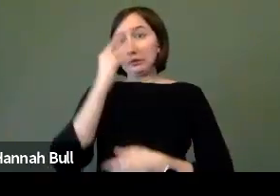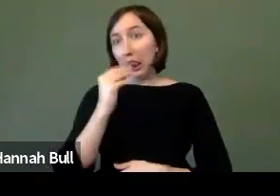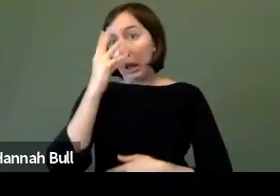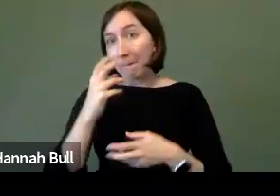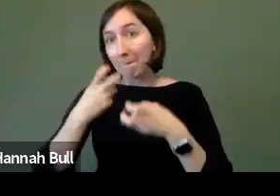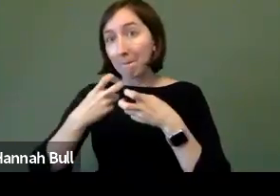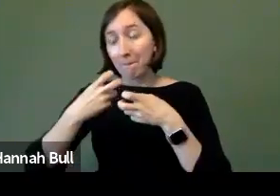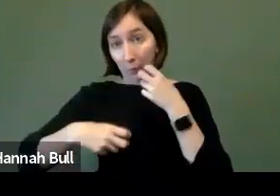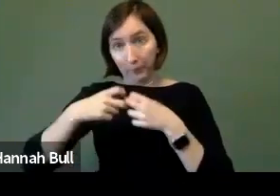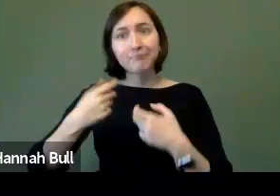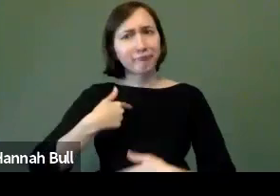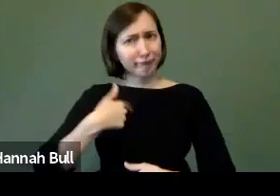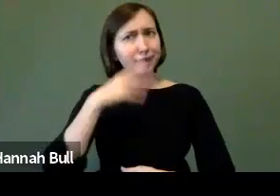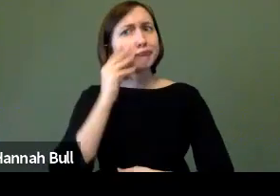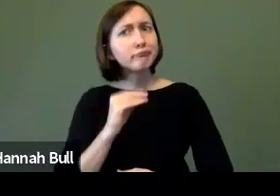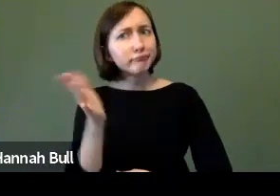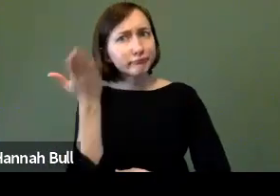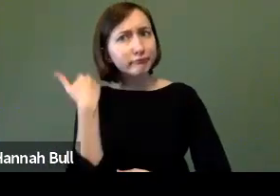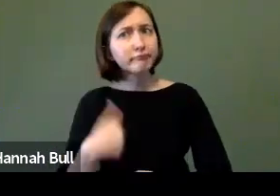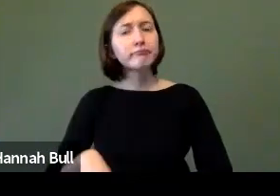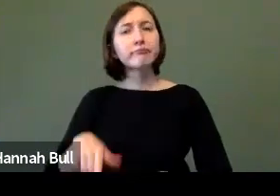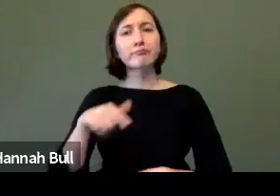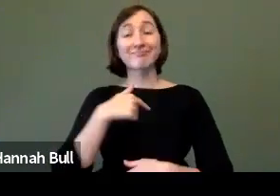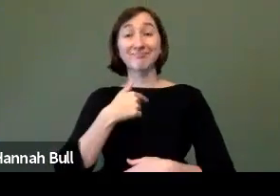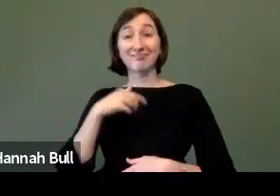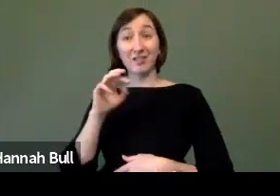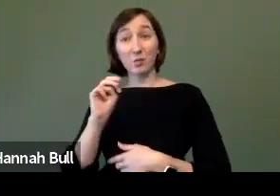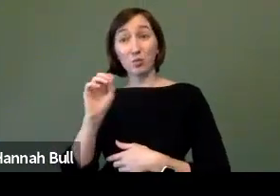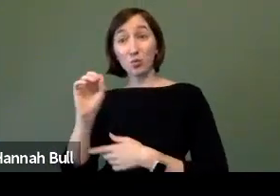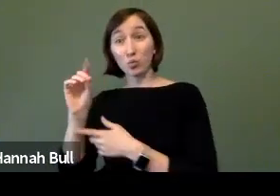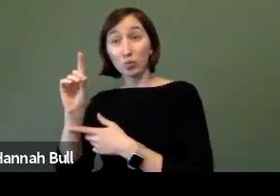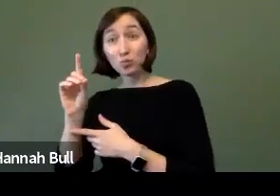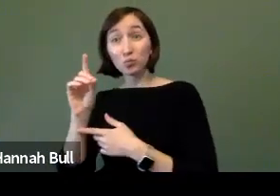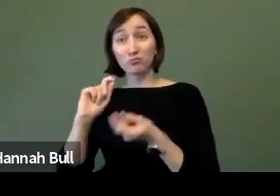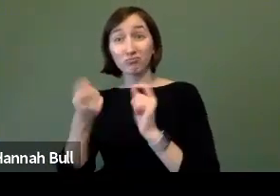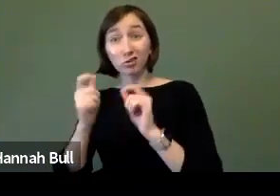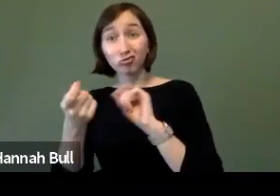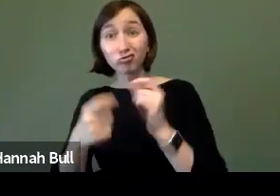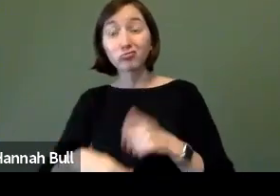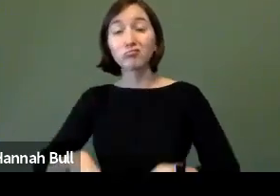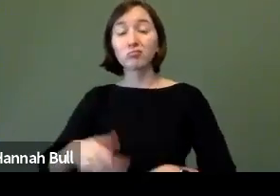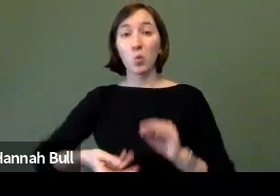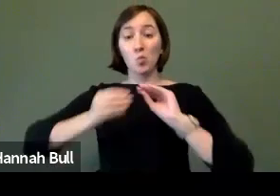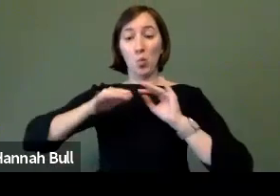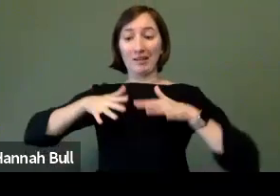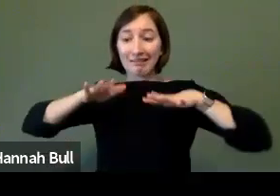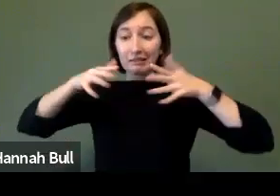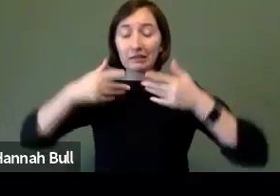It can impact your mood, feelings of anxiety, sadness, anger, feeling overwhelmed.